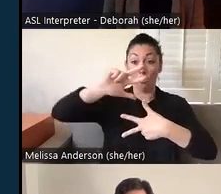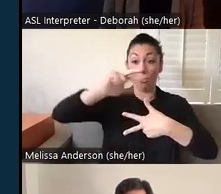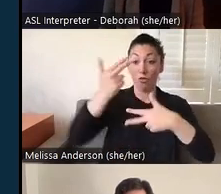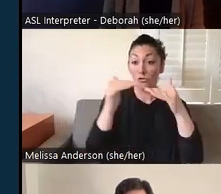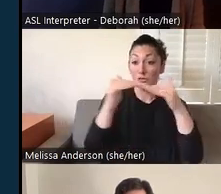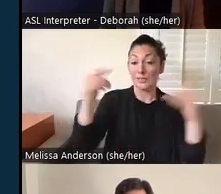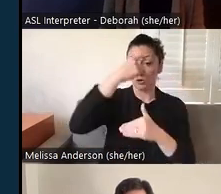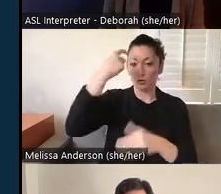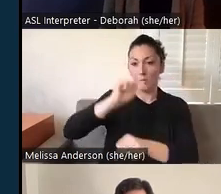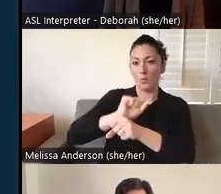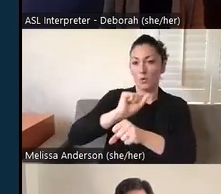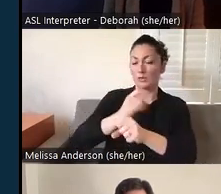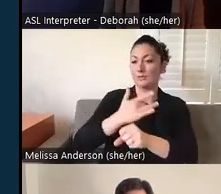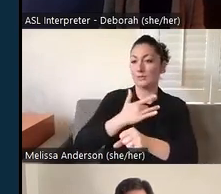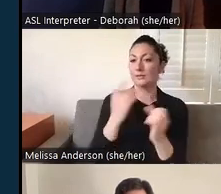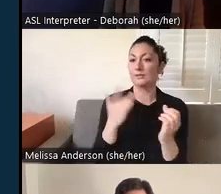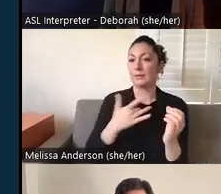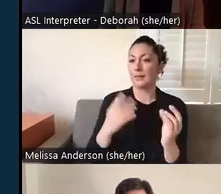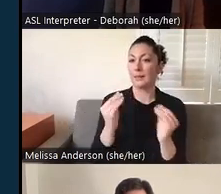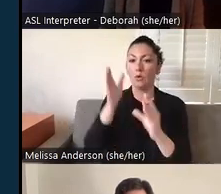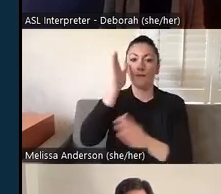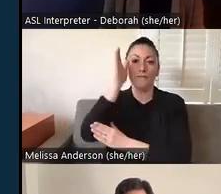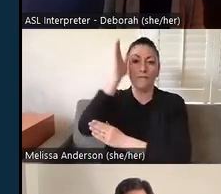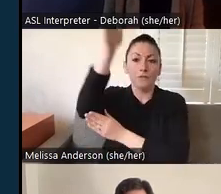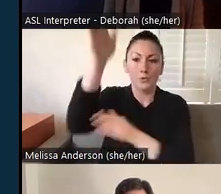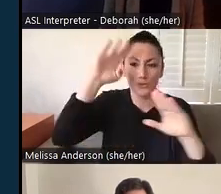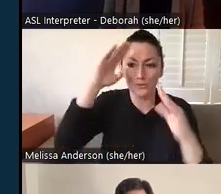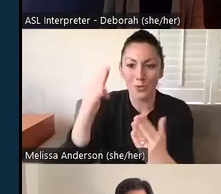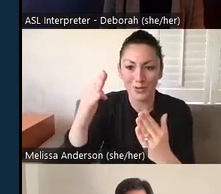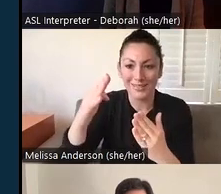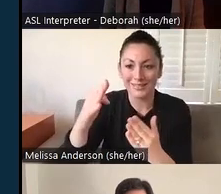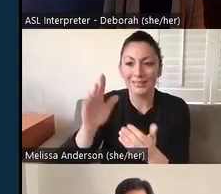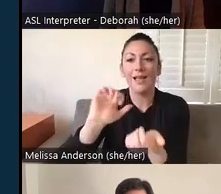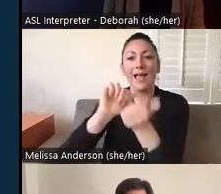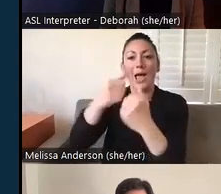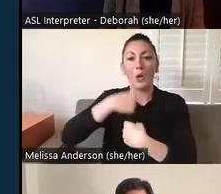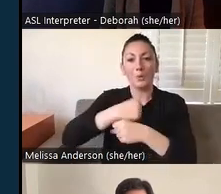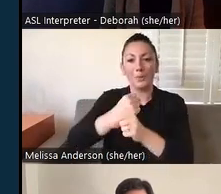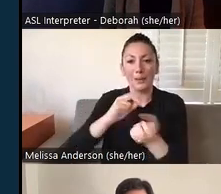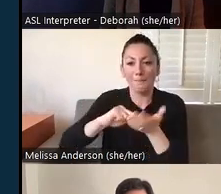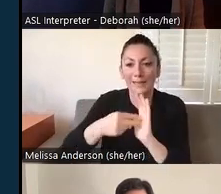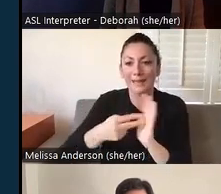as treatment for trauma on TV and movies, where you're unpacking these experiences.